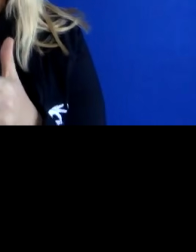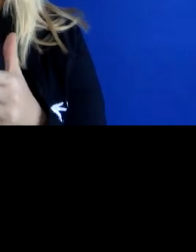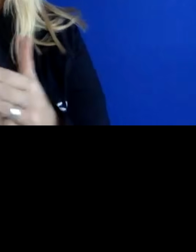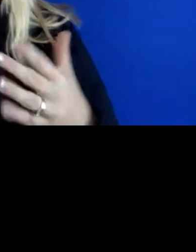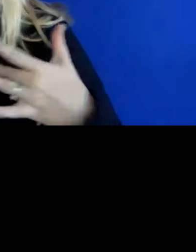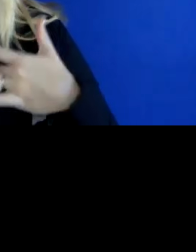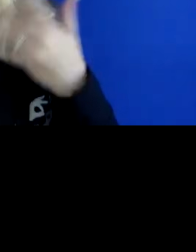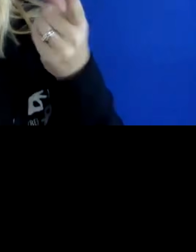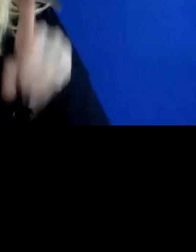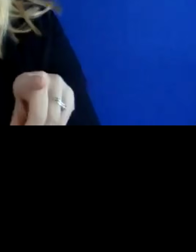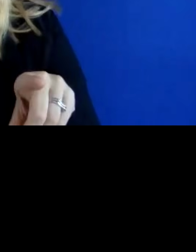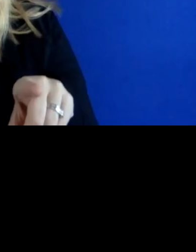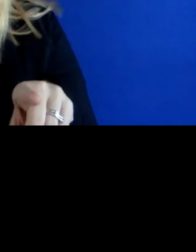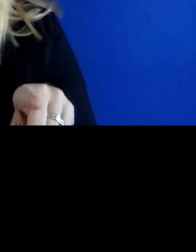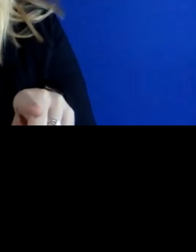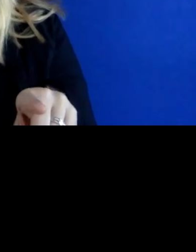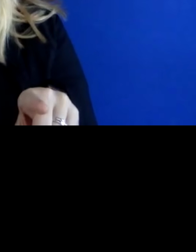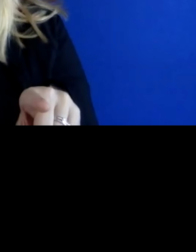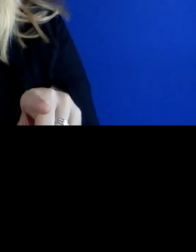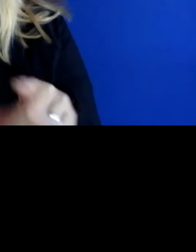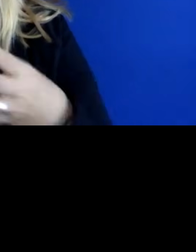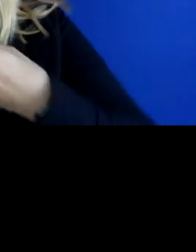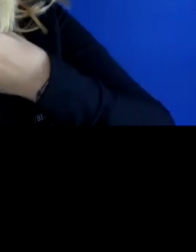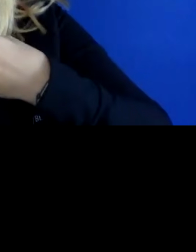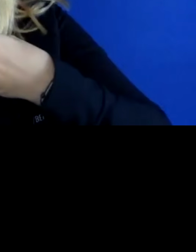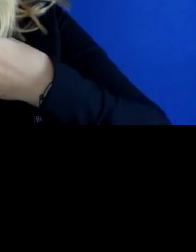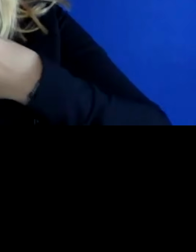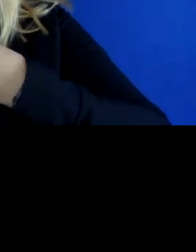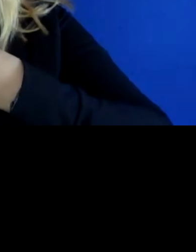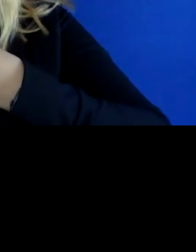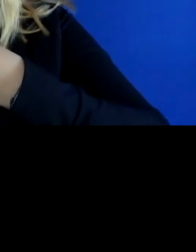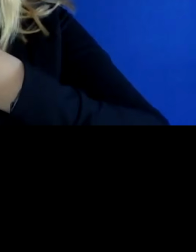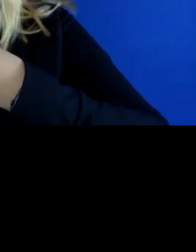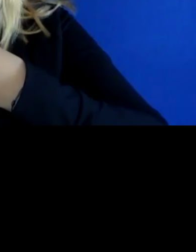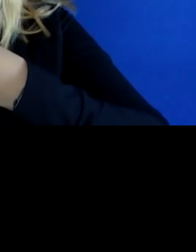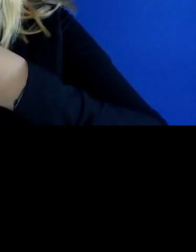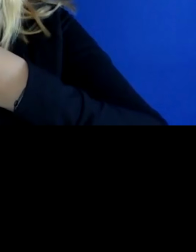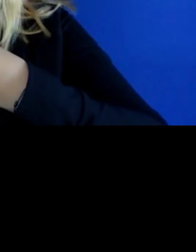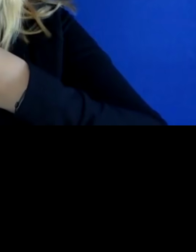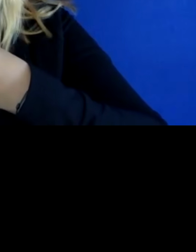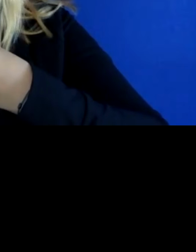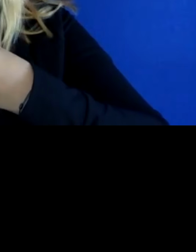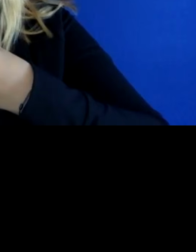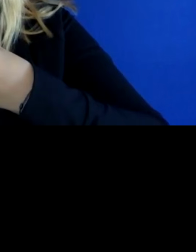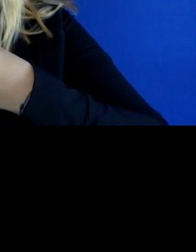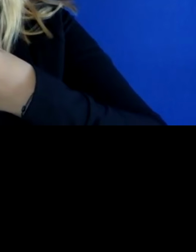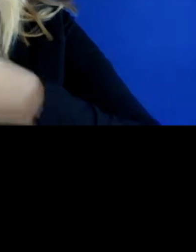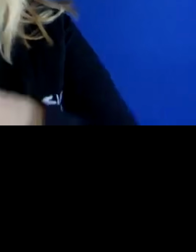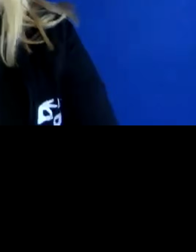on the first Monday of the month, which is -- or -- sorry -- not the first Monday --